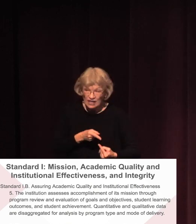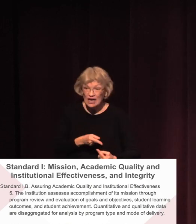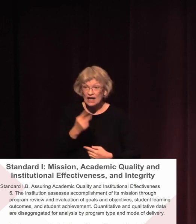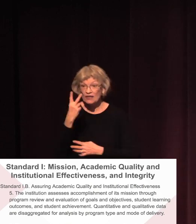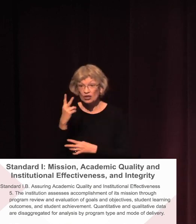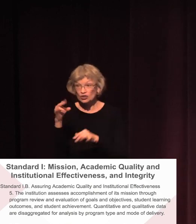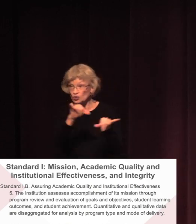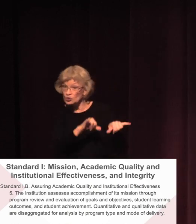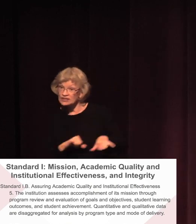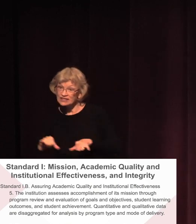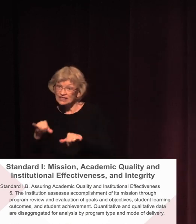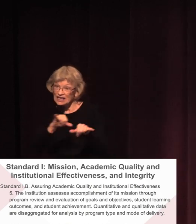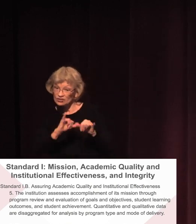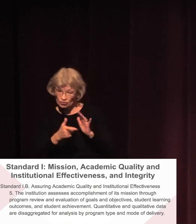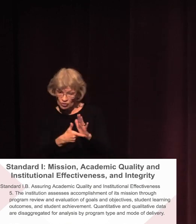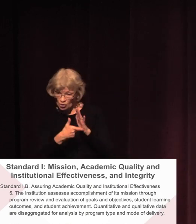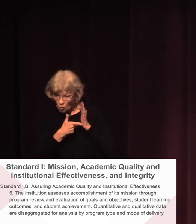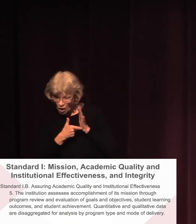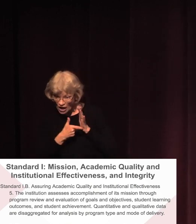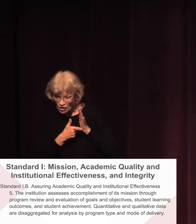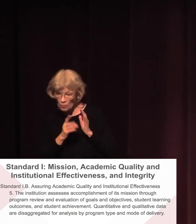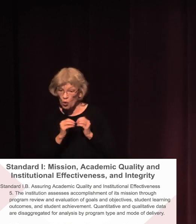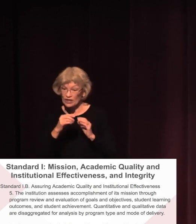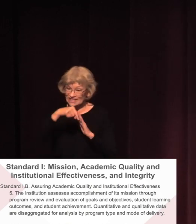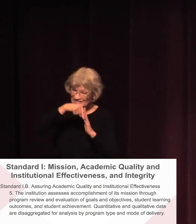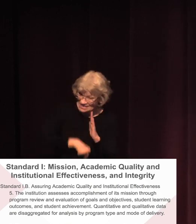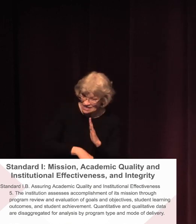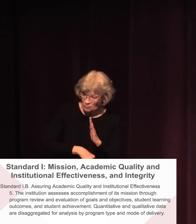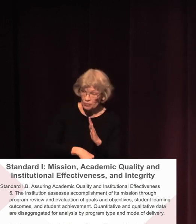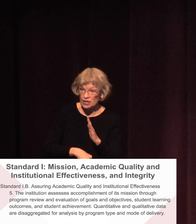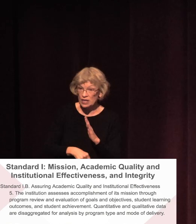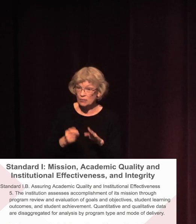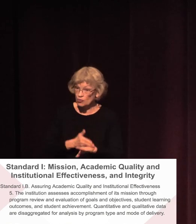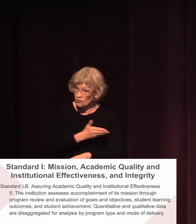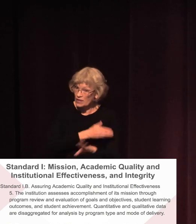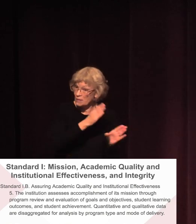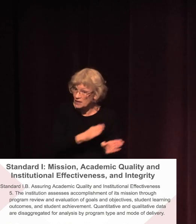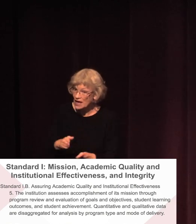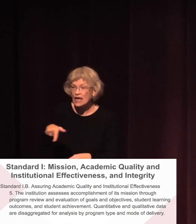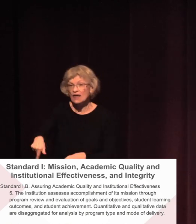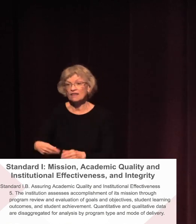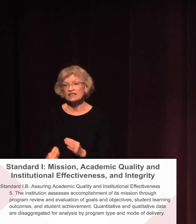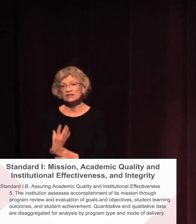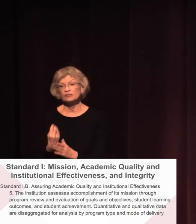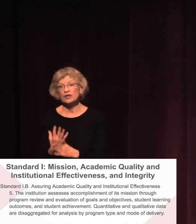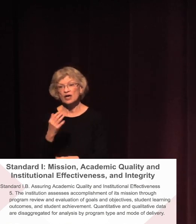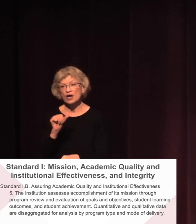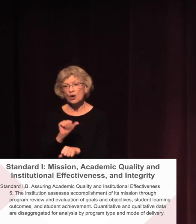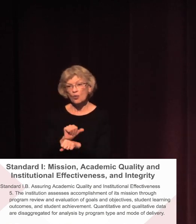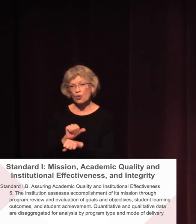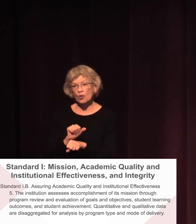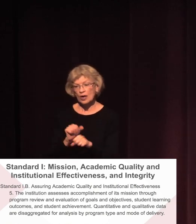So as a research team, we fully realize the areas where we are struggling and those two standards require deeper improvement in our